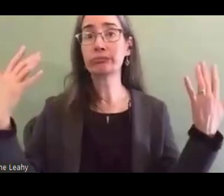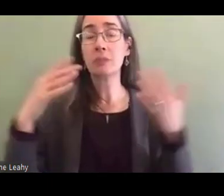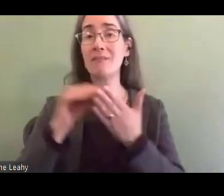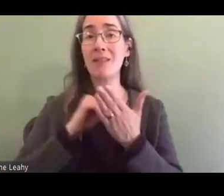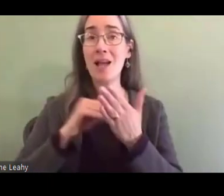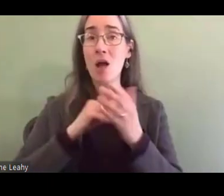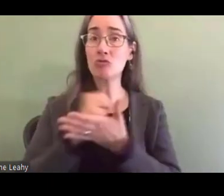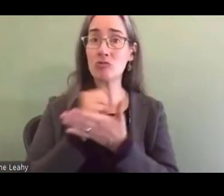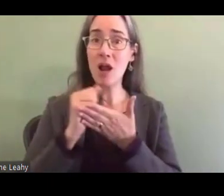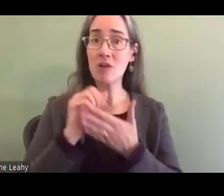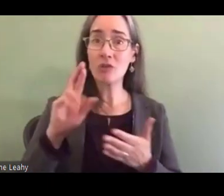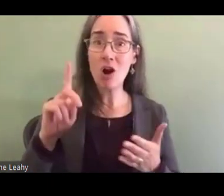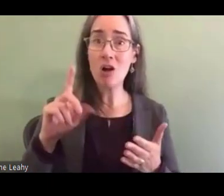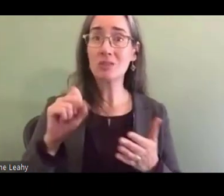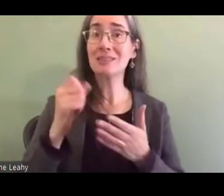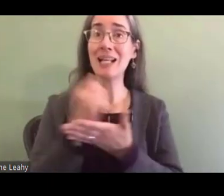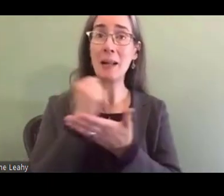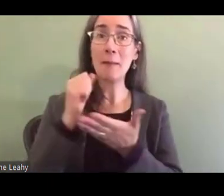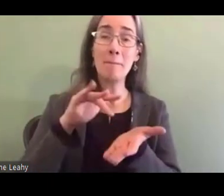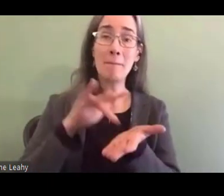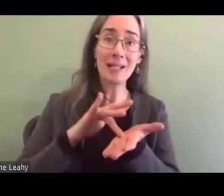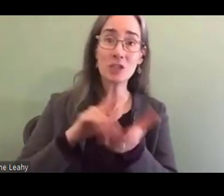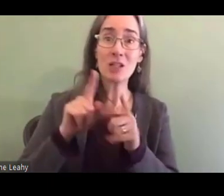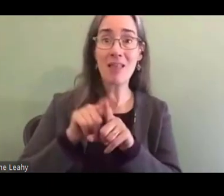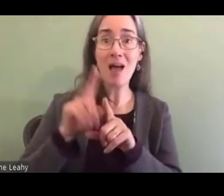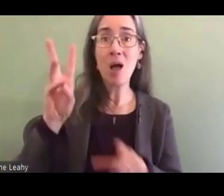or getting medication like in the Winn‑Dixie case.